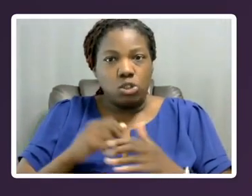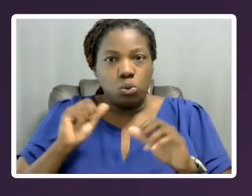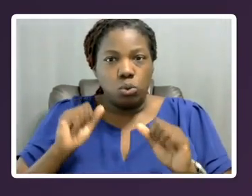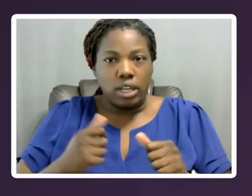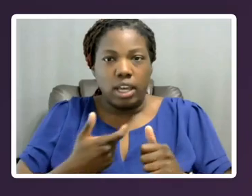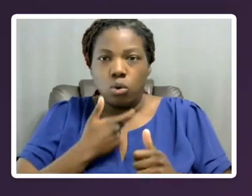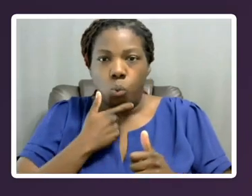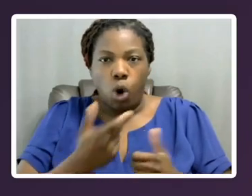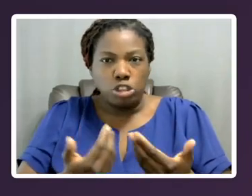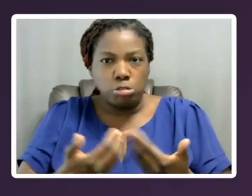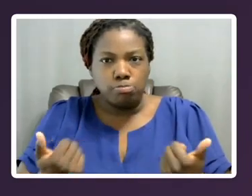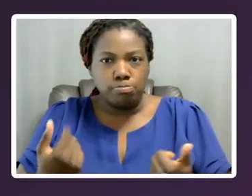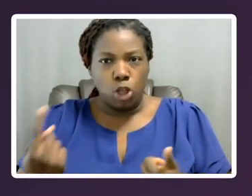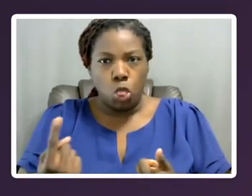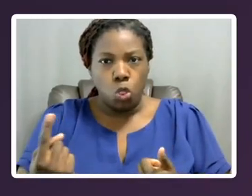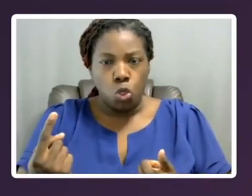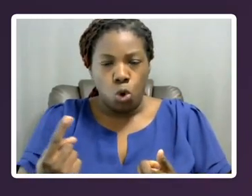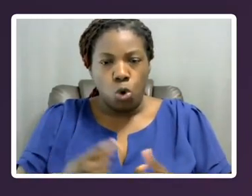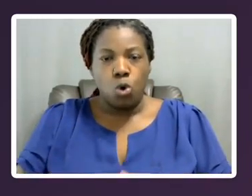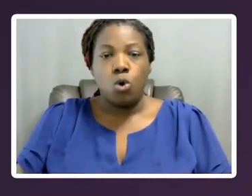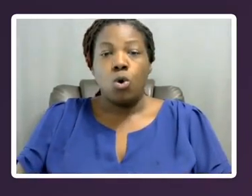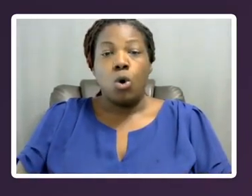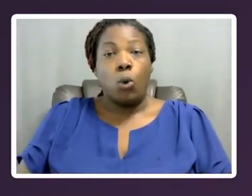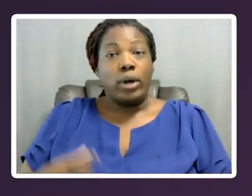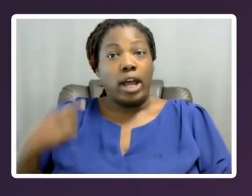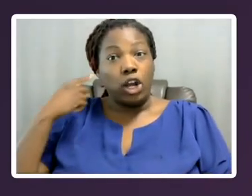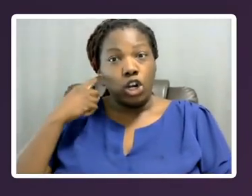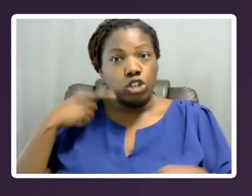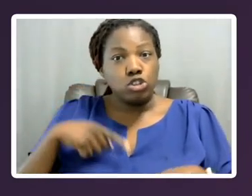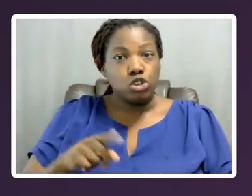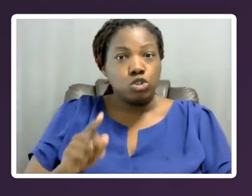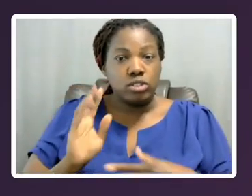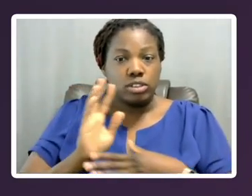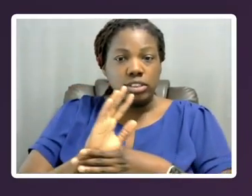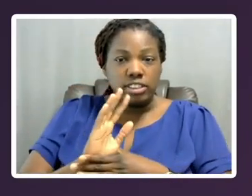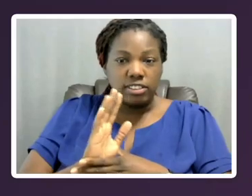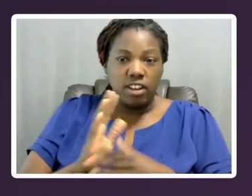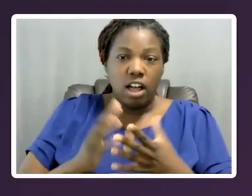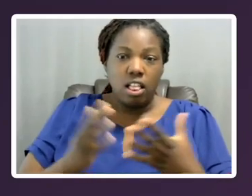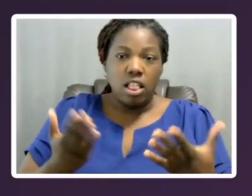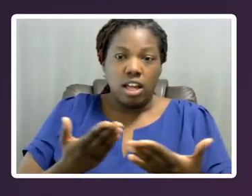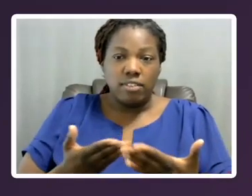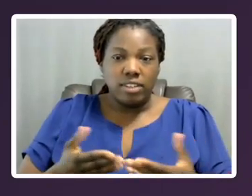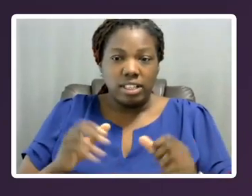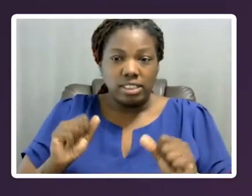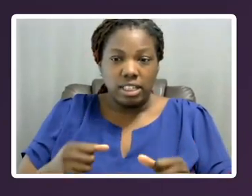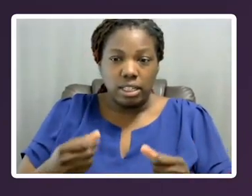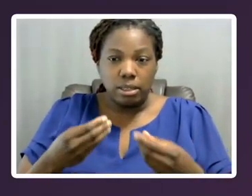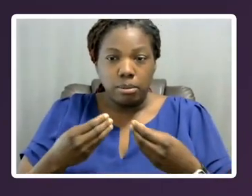what I heard during the video is that a lot can be left out, that any story told can have errors,